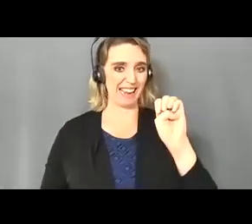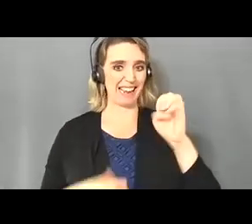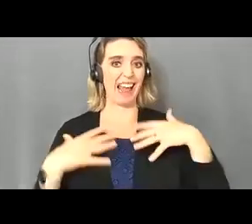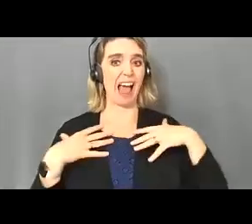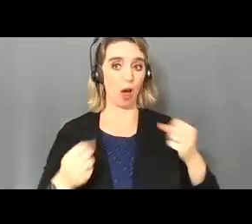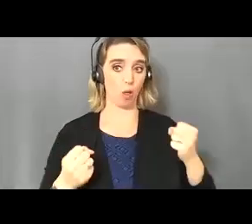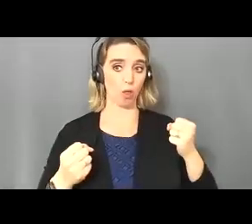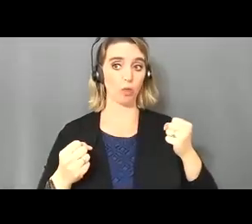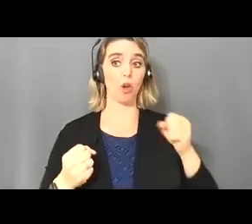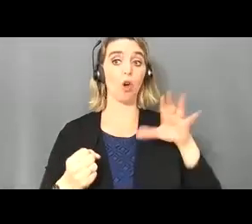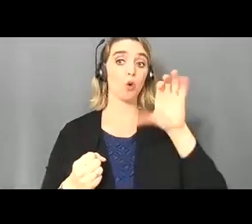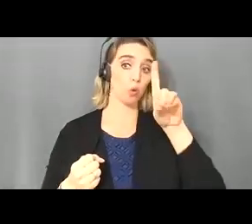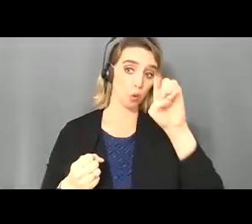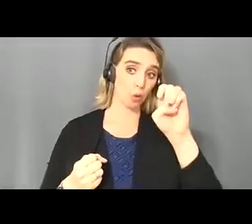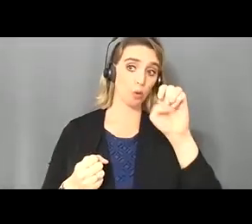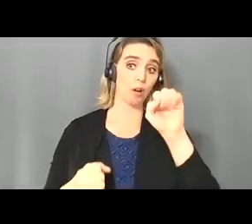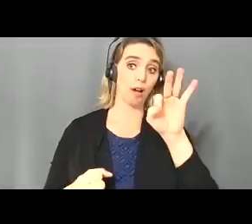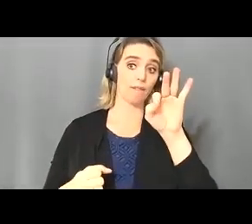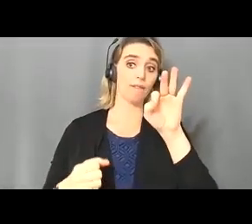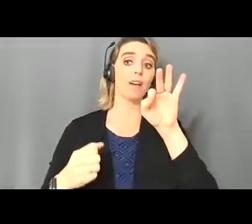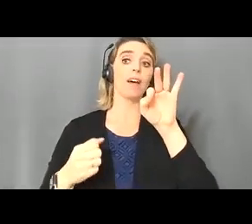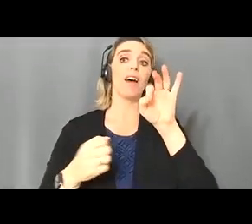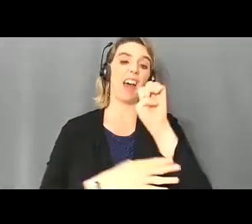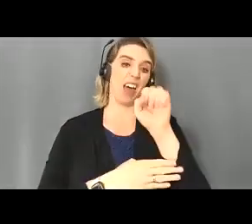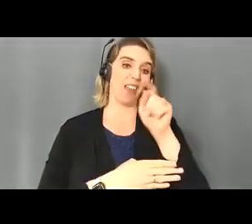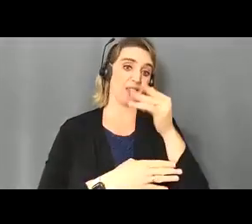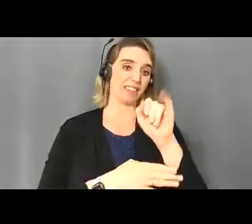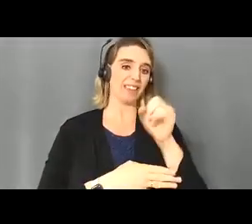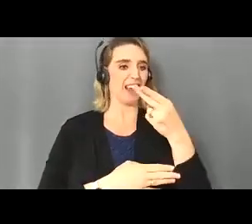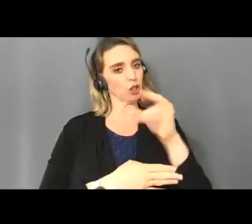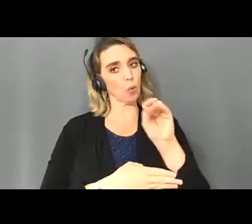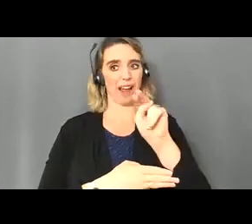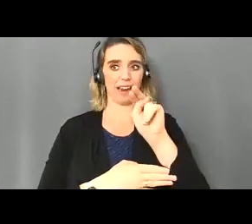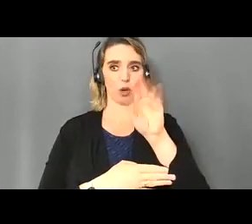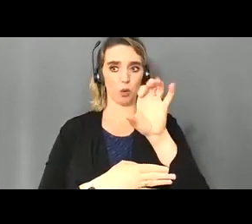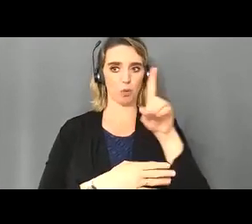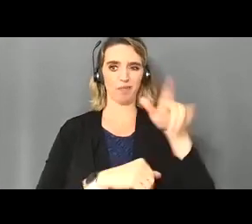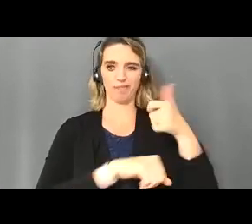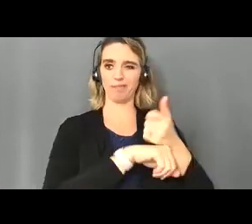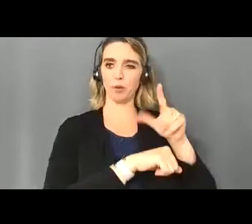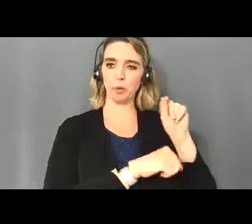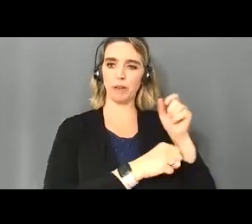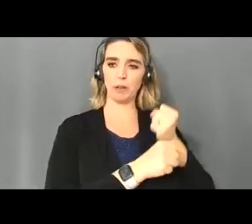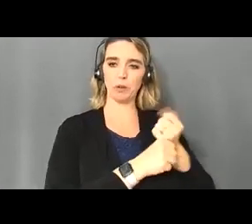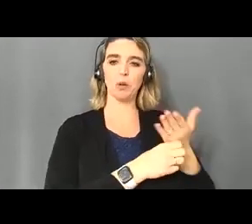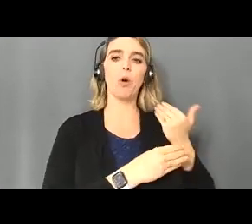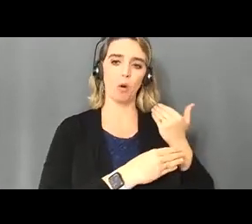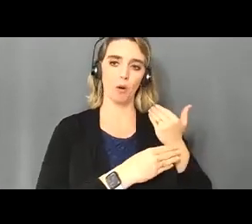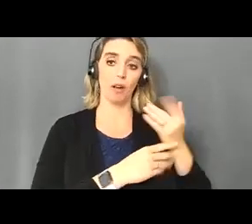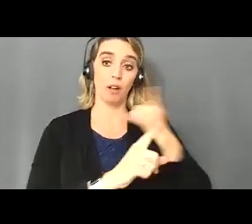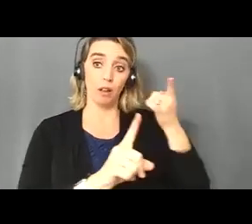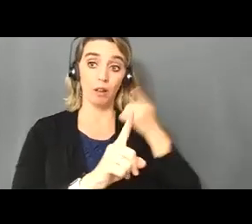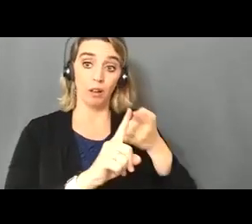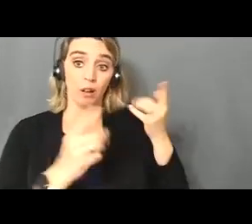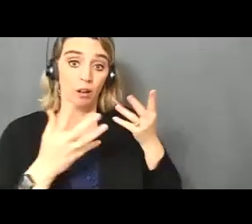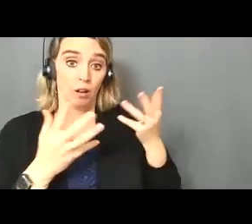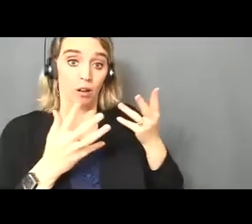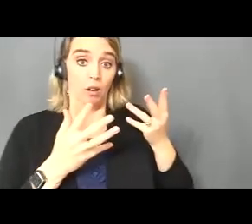you might've heard of the HON code that was established about 20 years ago. And their aim is really to ensure